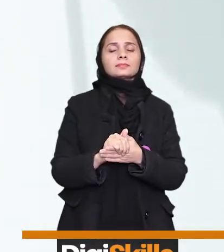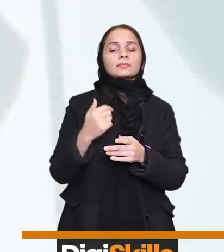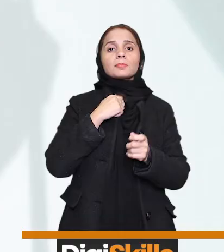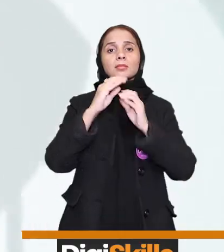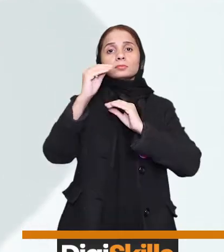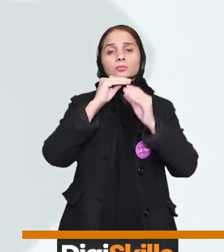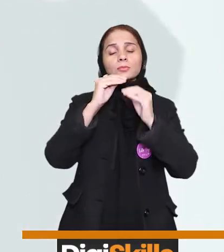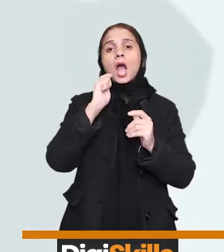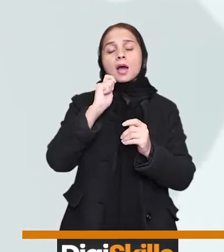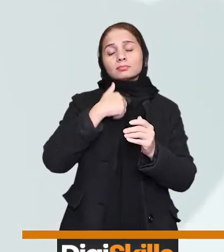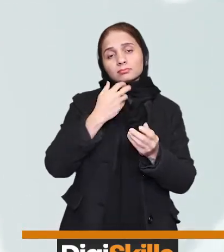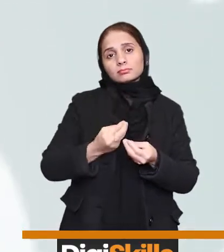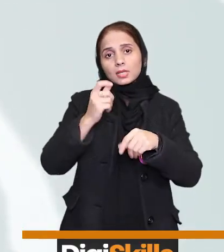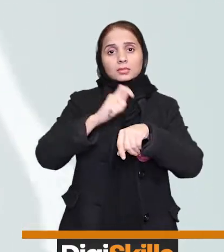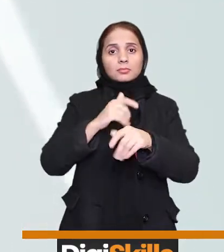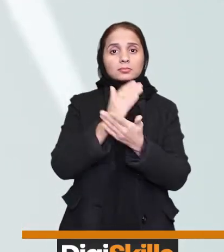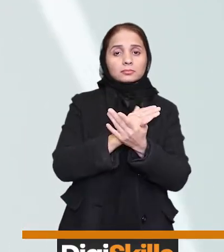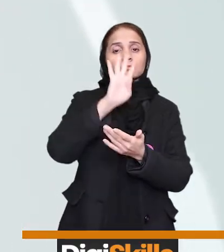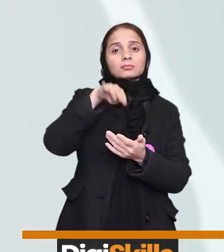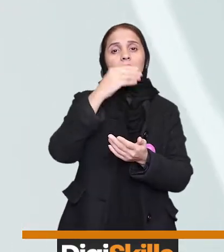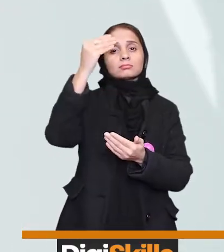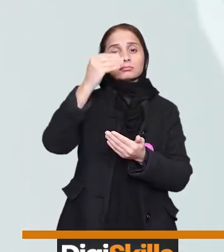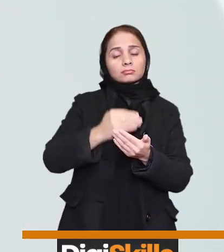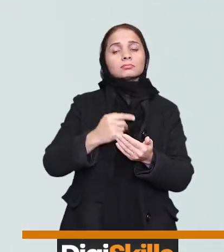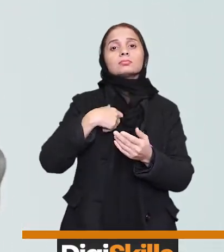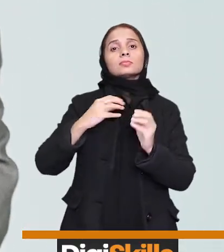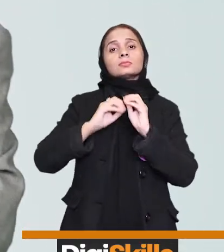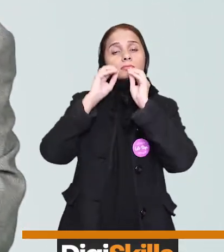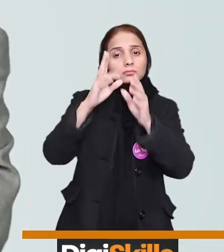from my communication, by my portfolio, by my sample work